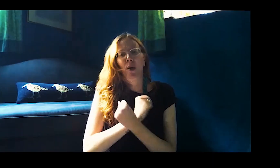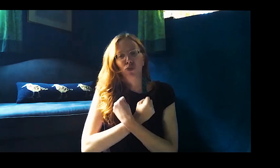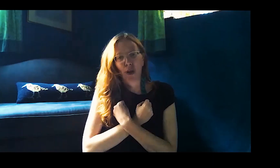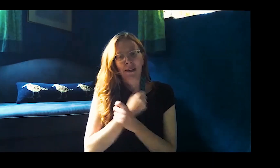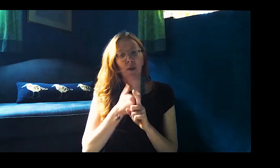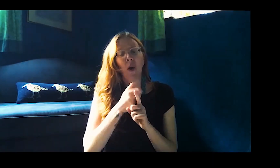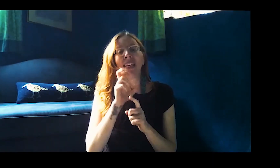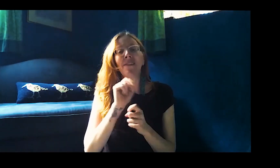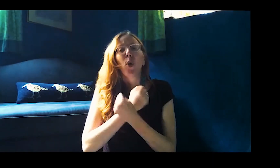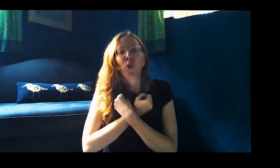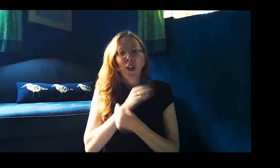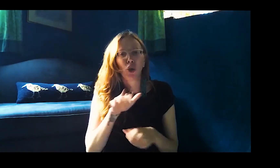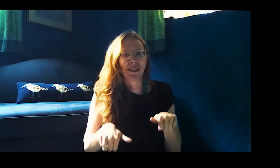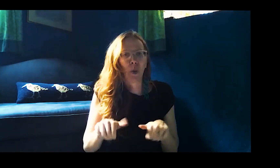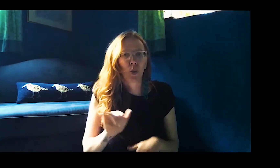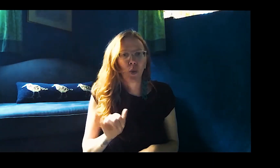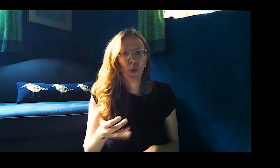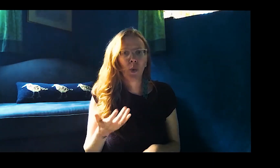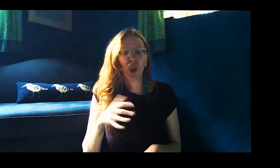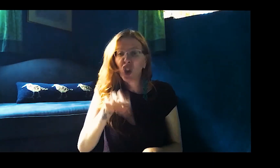You have to kind of love your awkwardness.